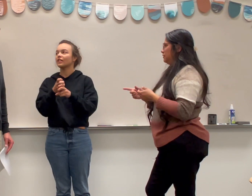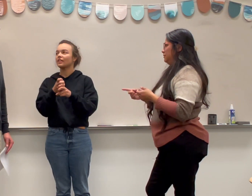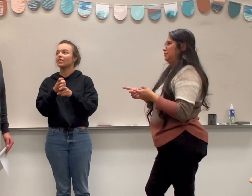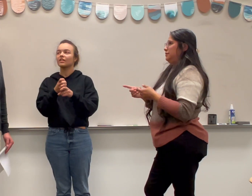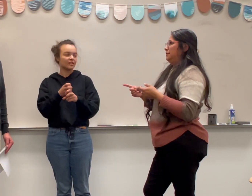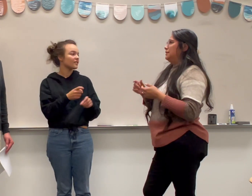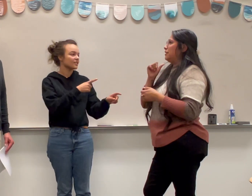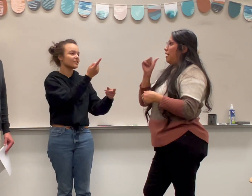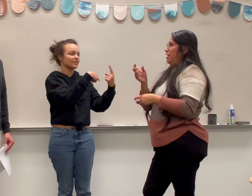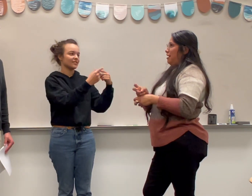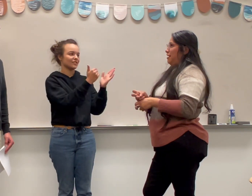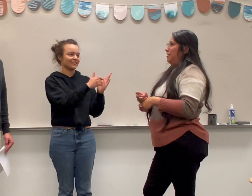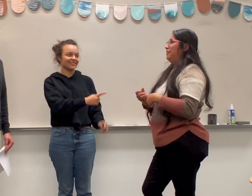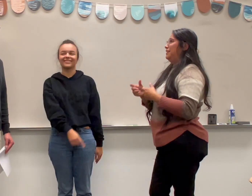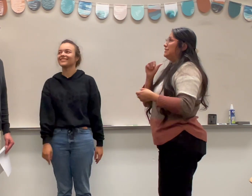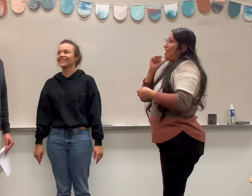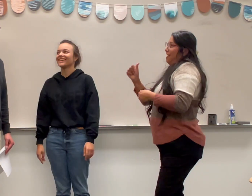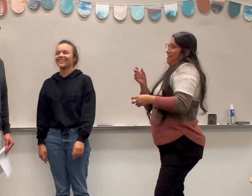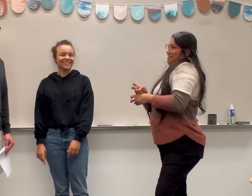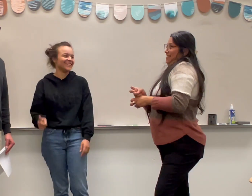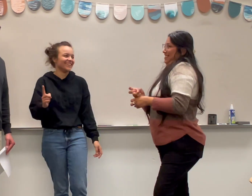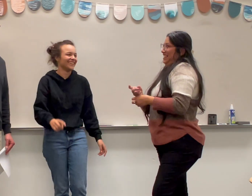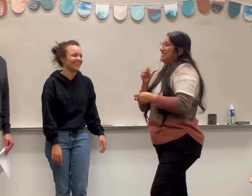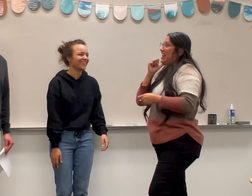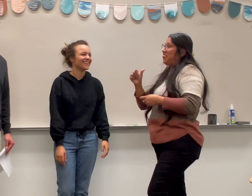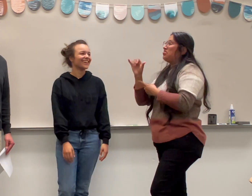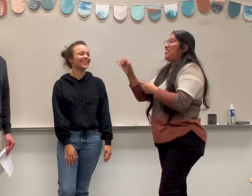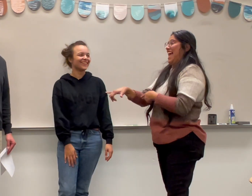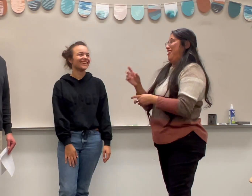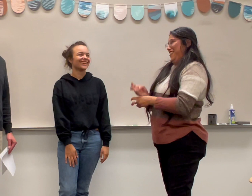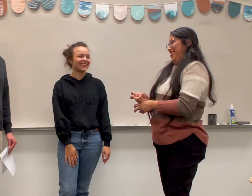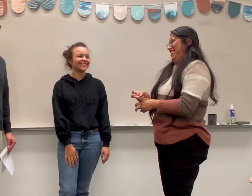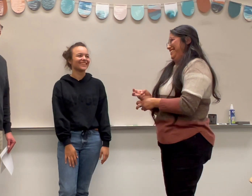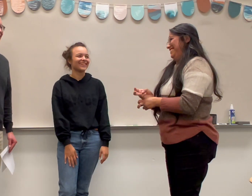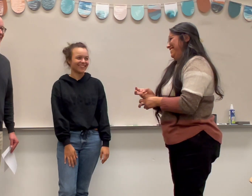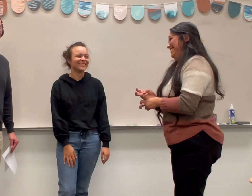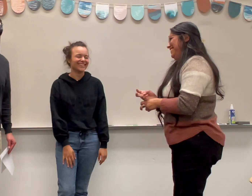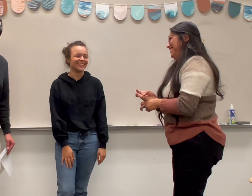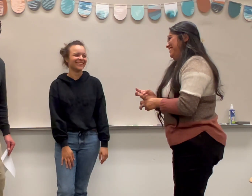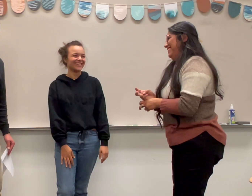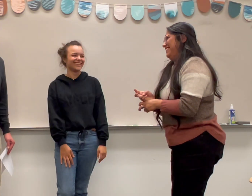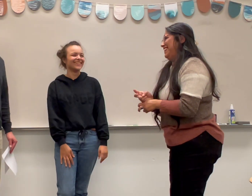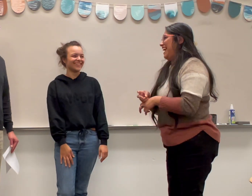it's not hard I miss the not hard it's not that hard when you say it that way